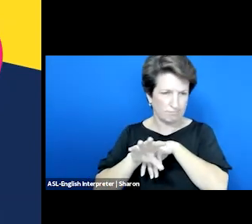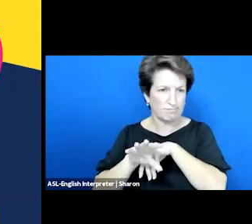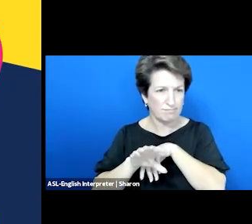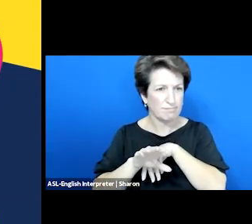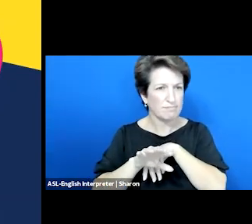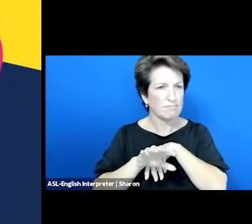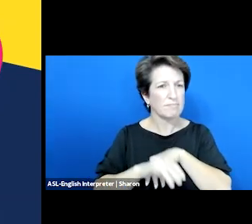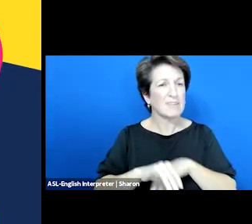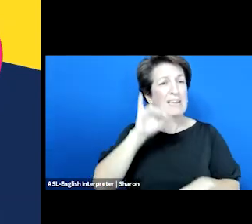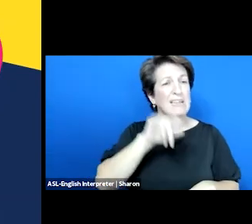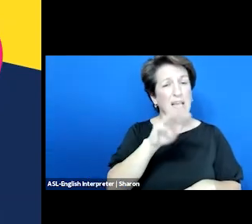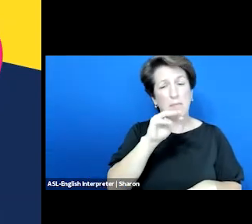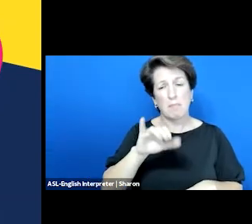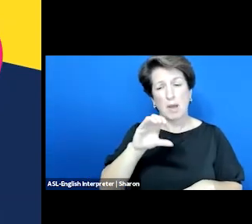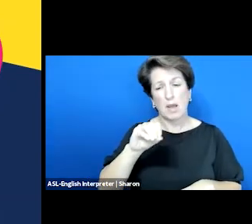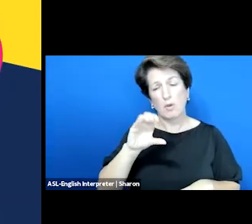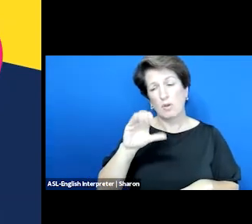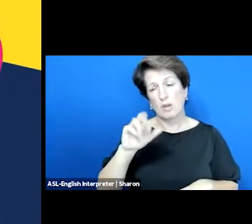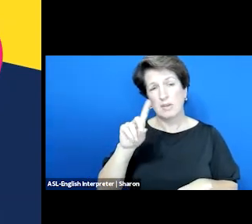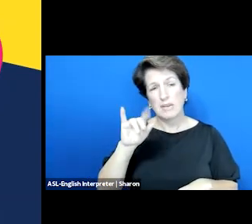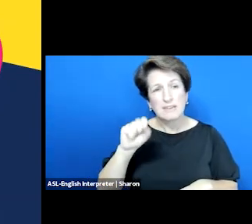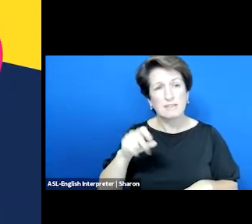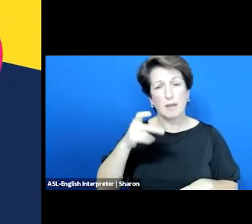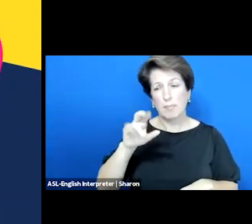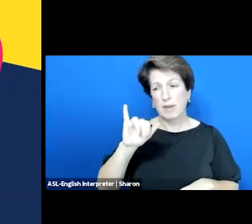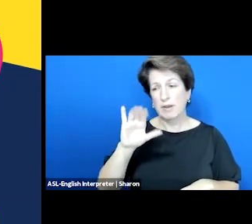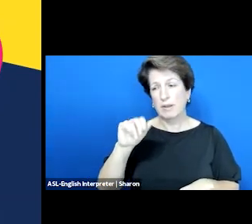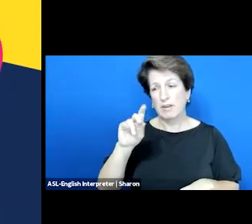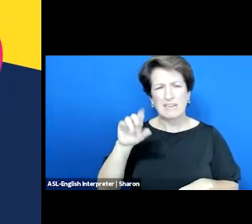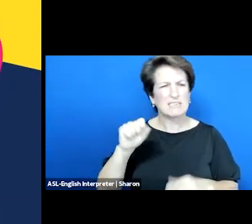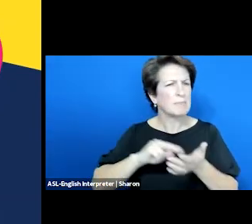Now this site is called myocarditis and pericarditis, and there are line drawings